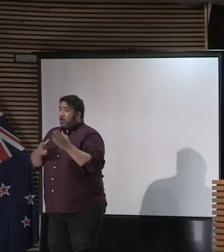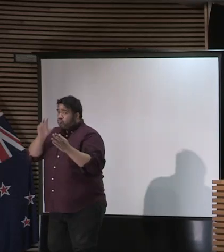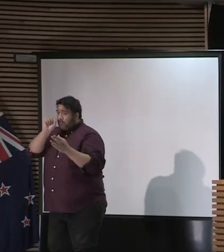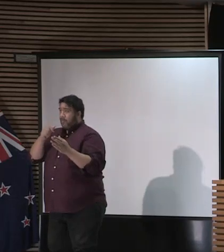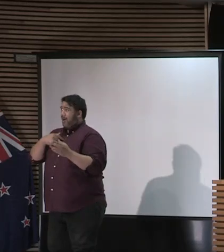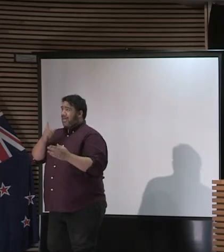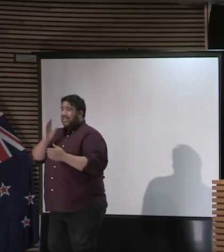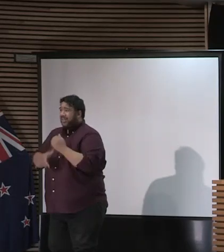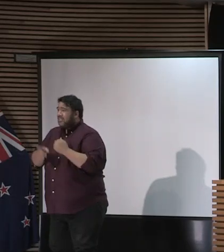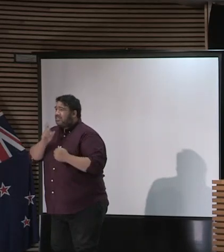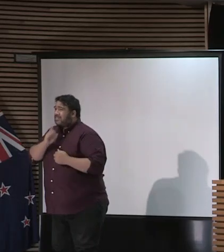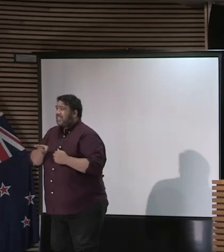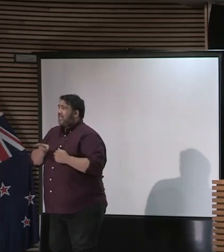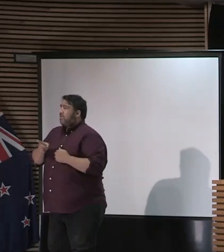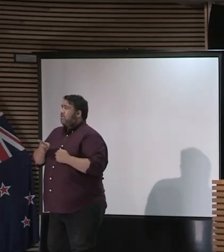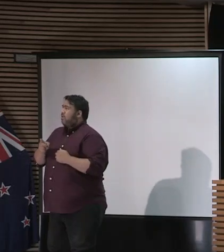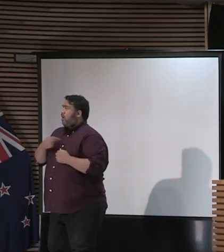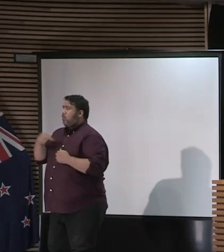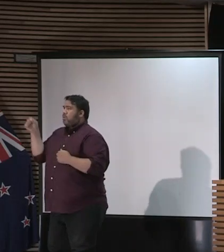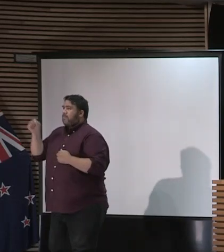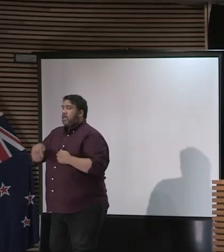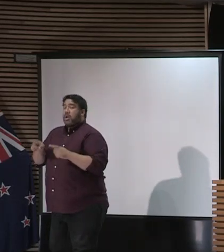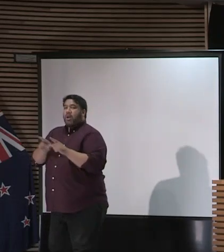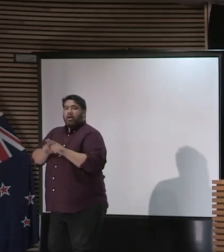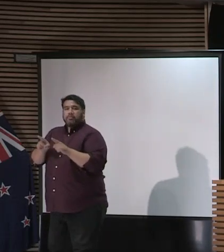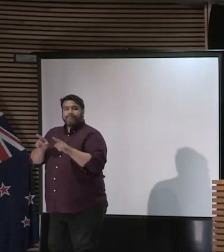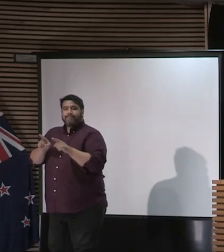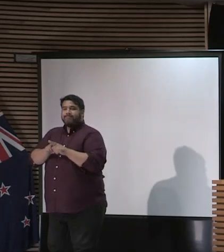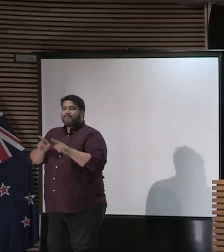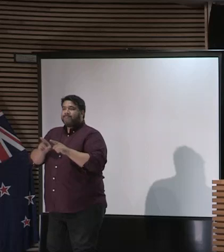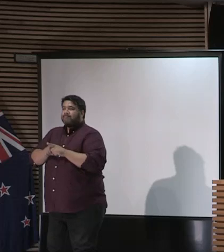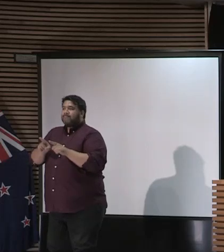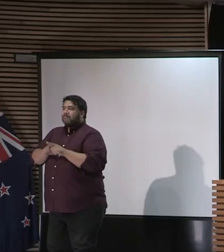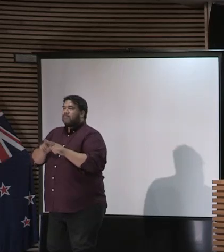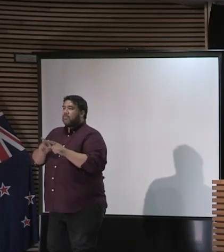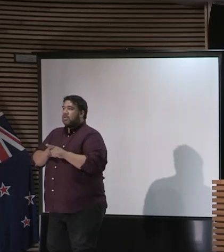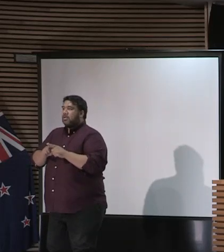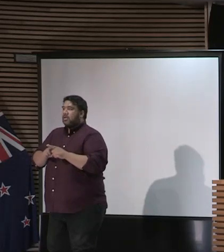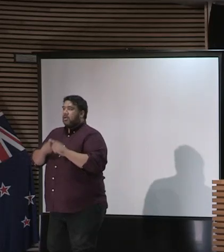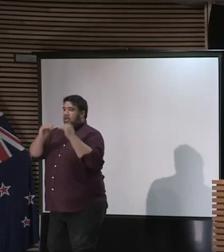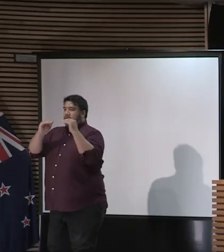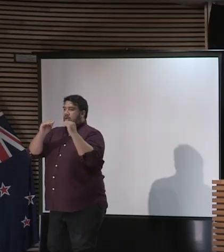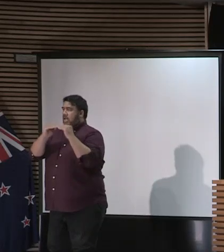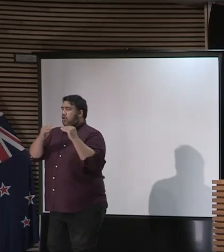Yes. I know 11 May is the guide but how much warning will you give people?